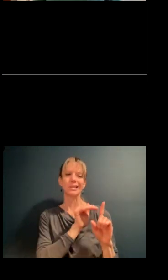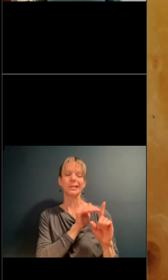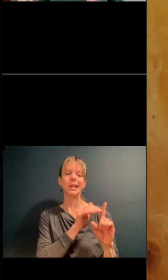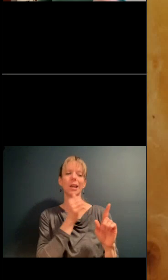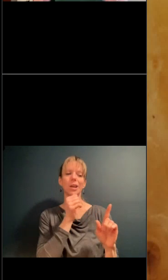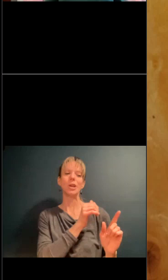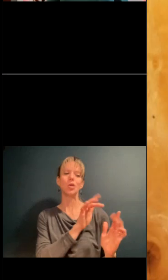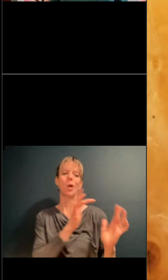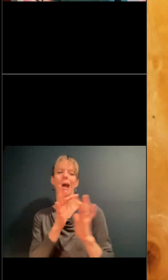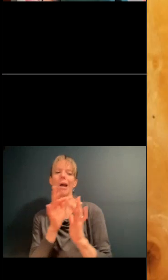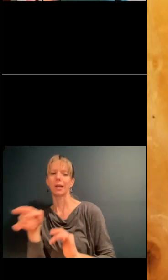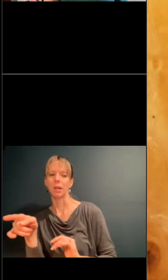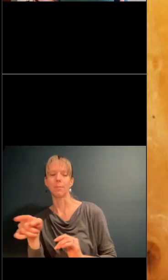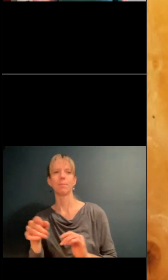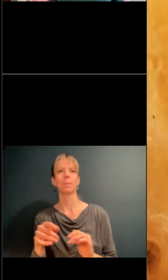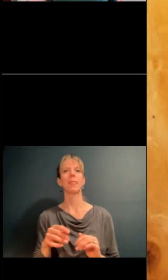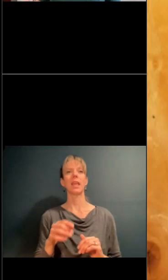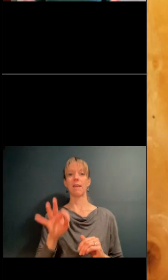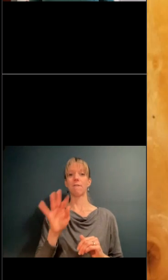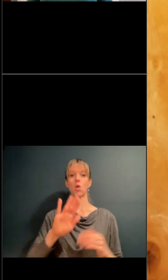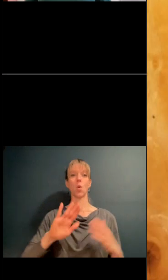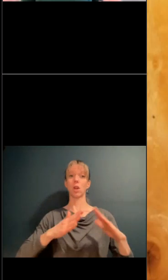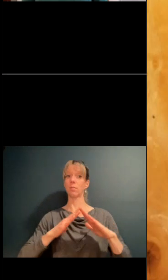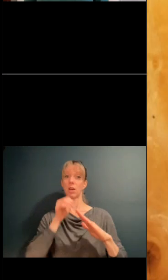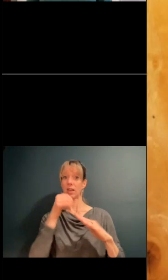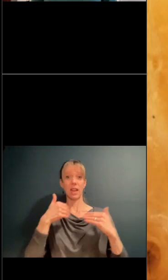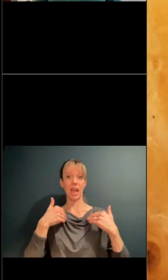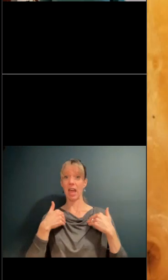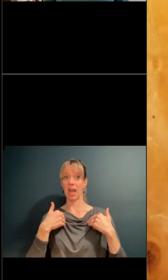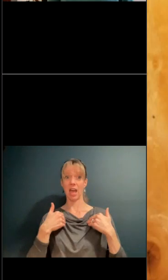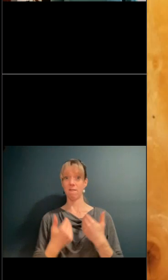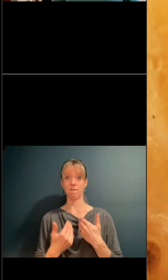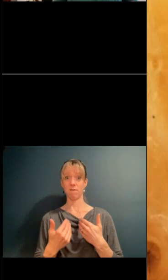So if your community does not have a history of including people with disabilities, they